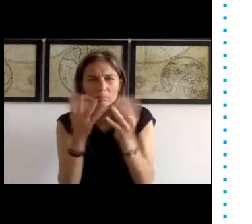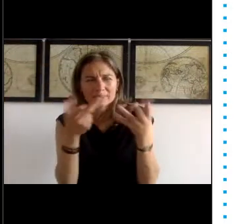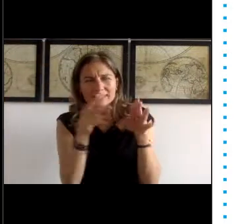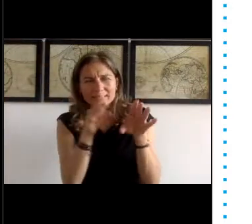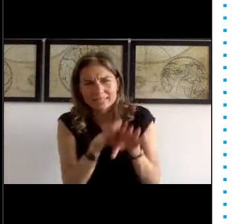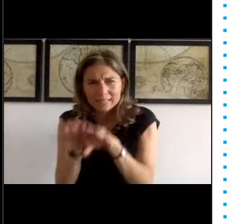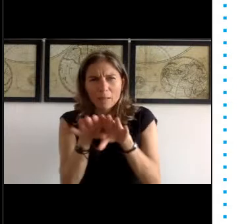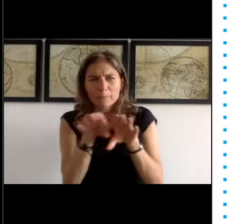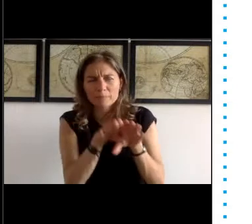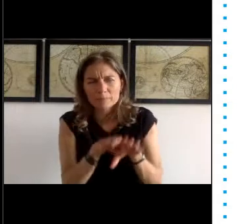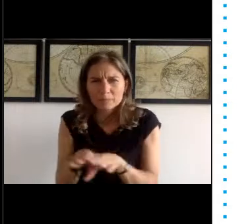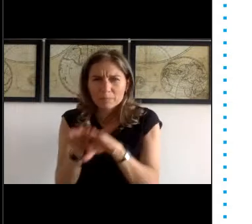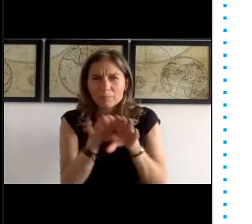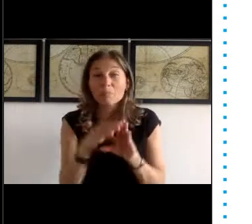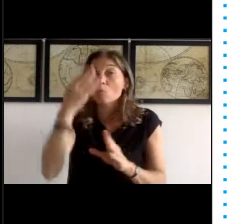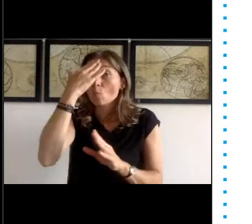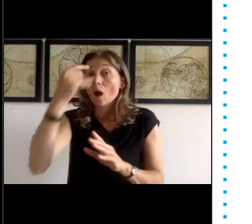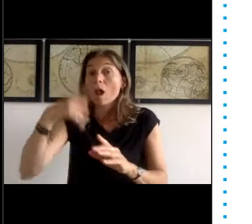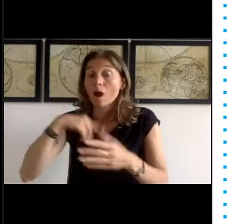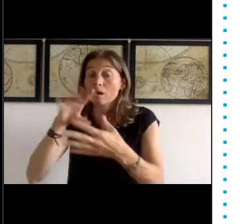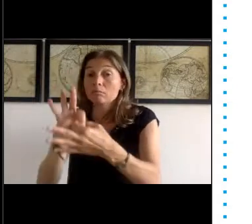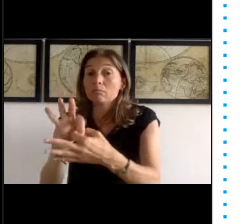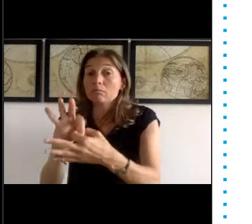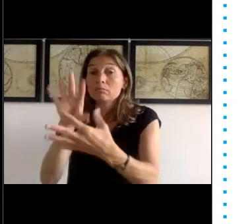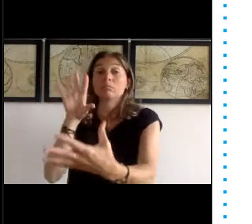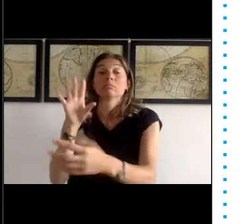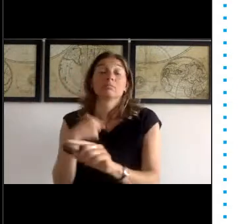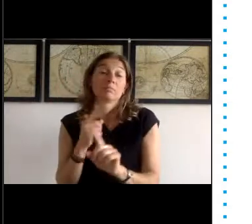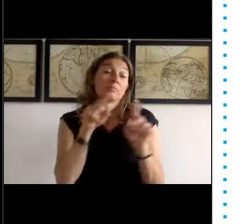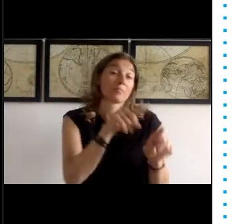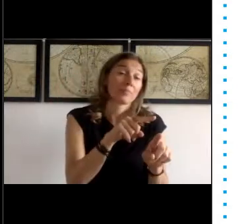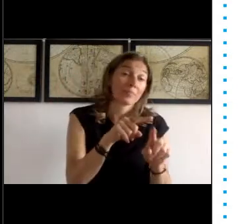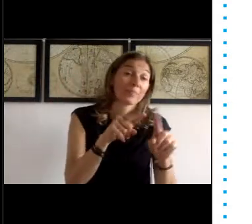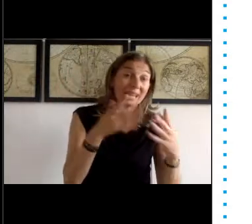maybe you can find any kind of information related to that.